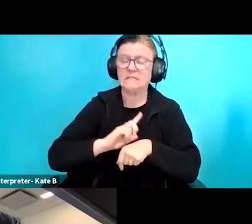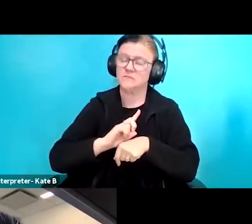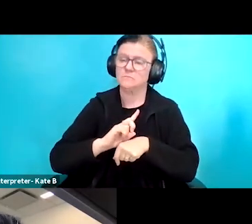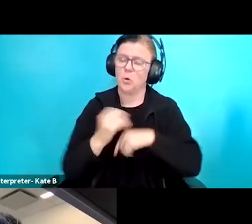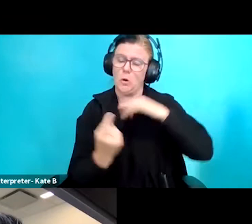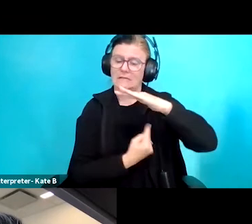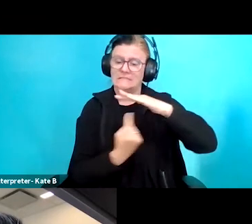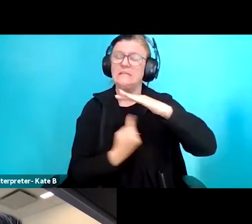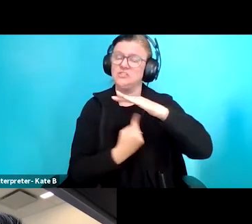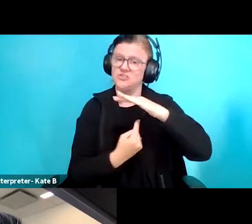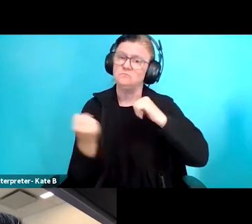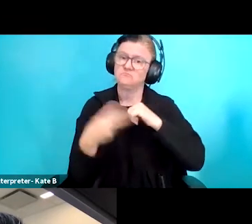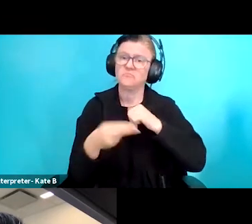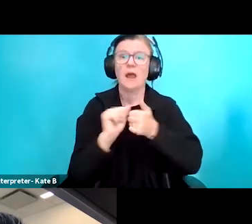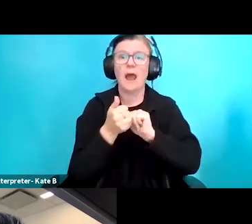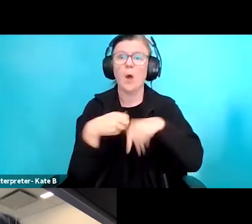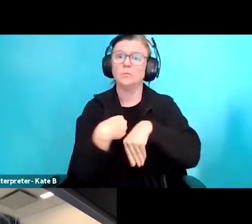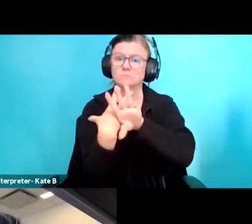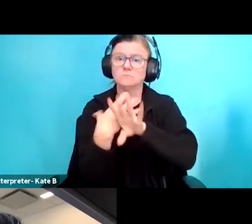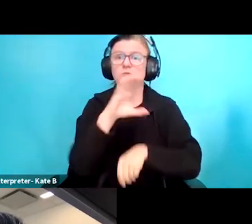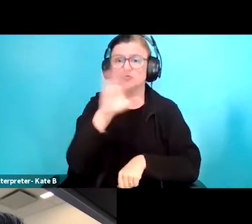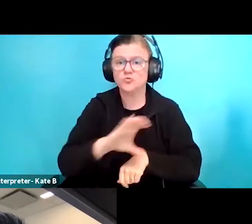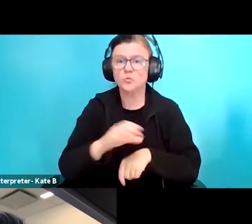by conducting Zoom calls and support meetings through Zoom.